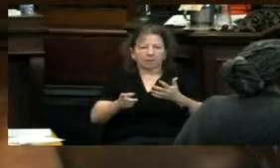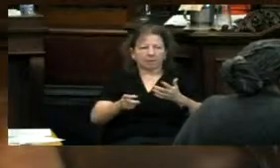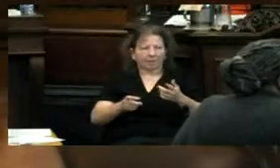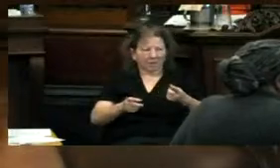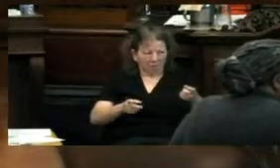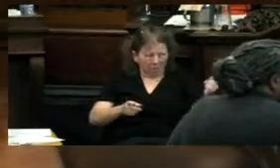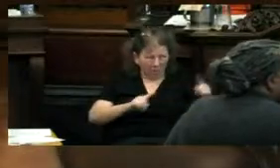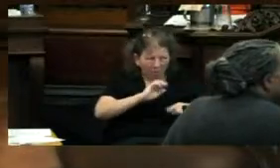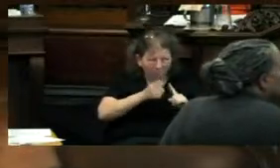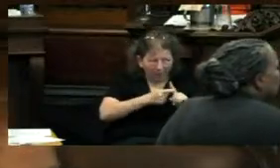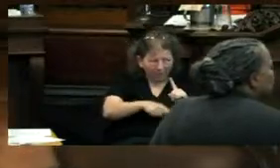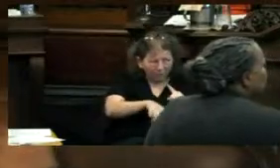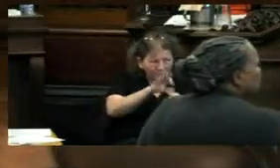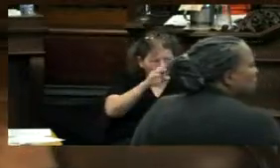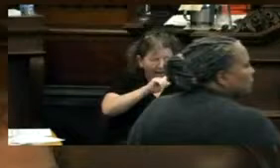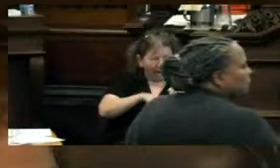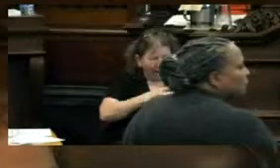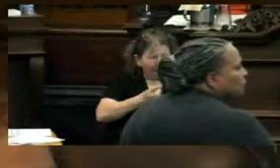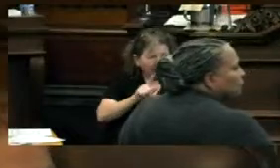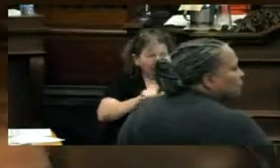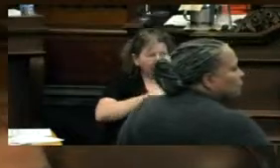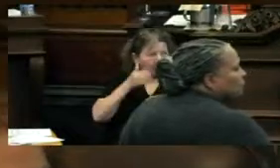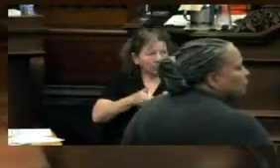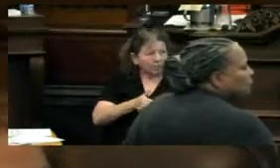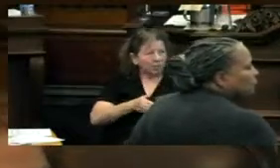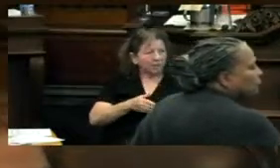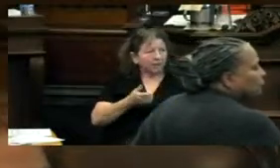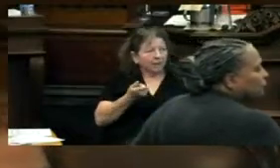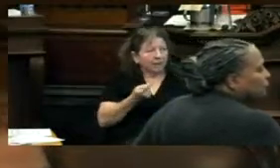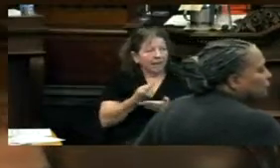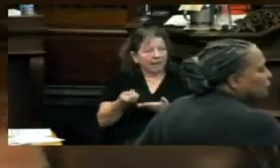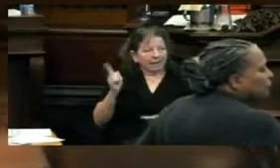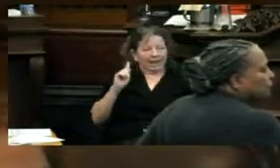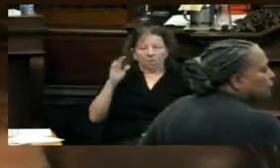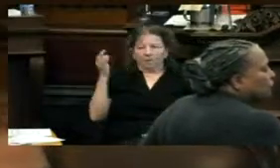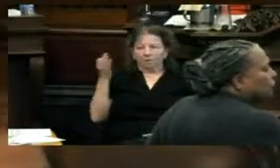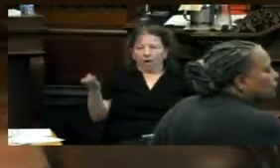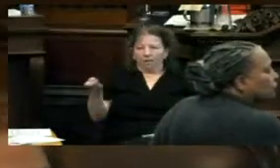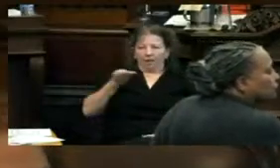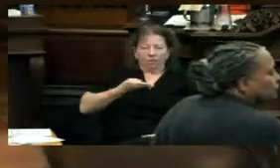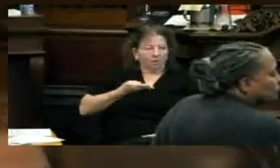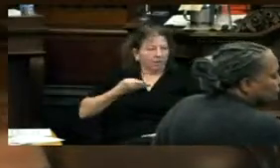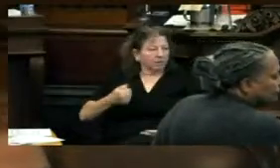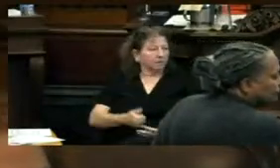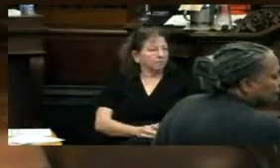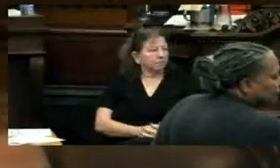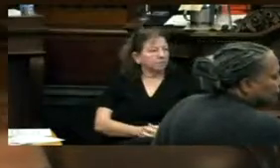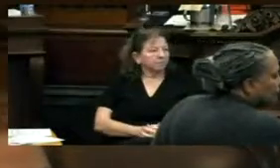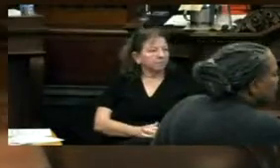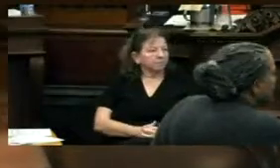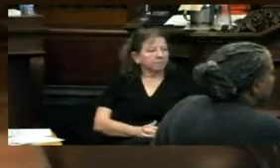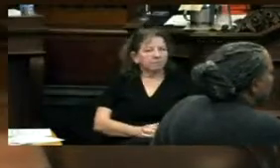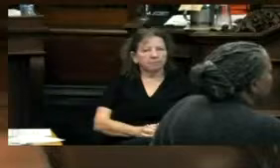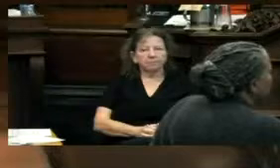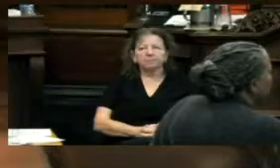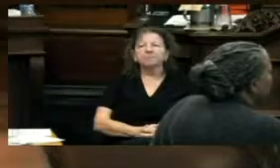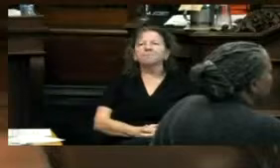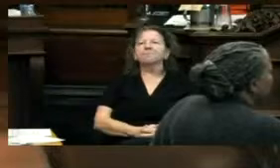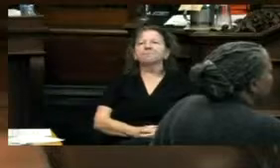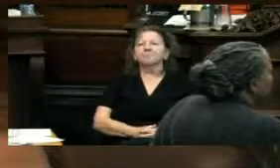lawsuit. When was the city aware